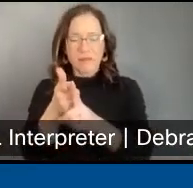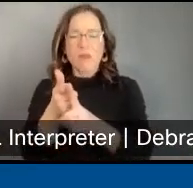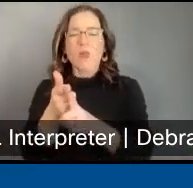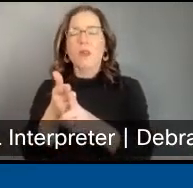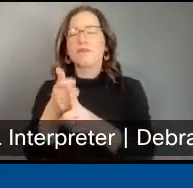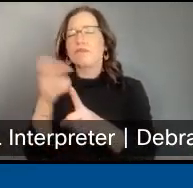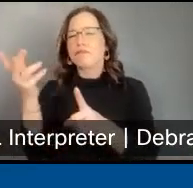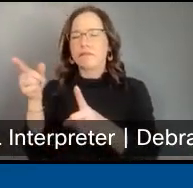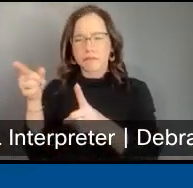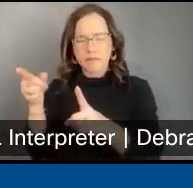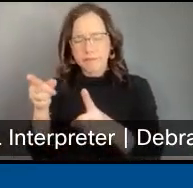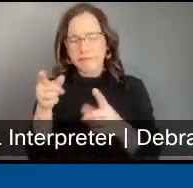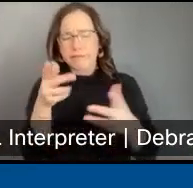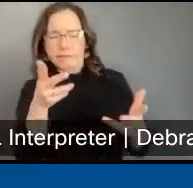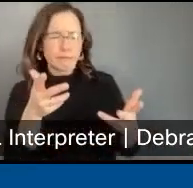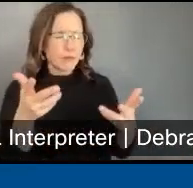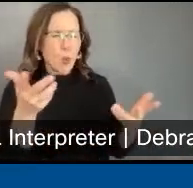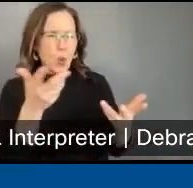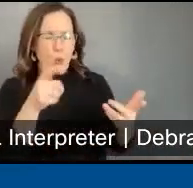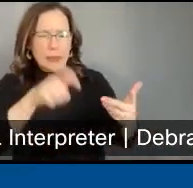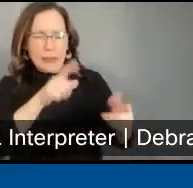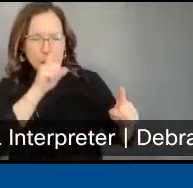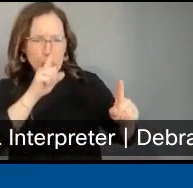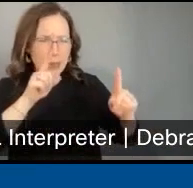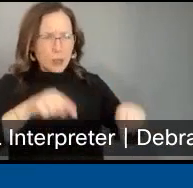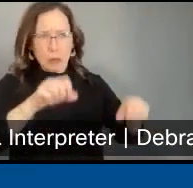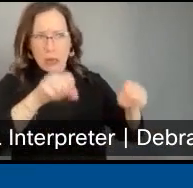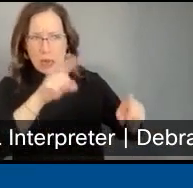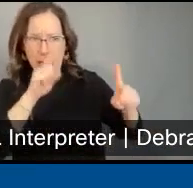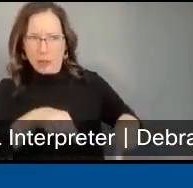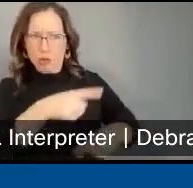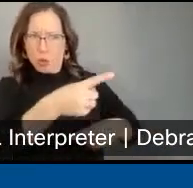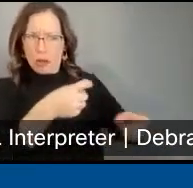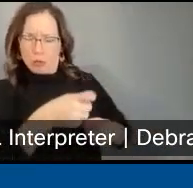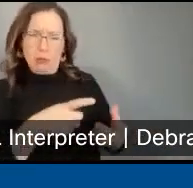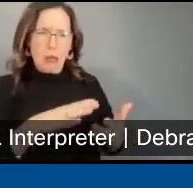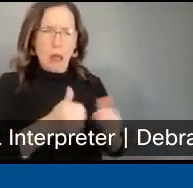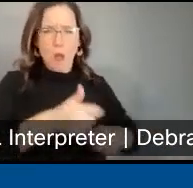what would it take for me to answer this? Can I answer these questions? How long does it take?